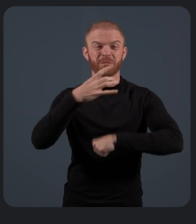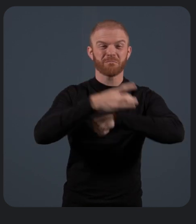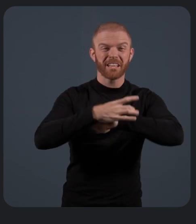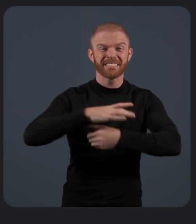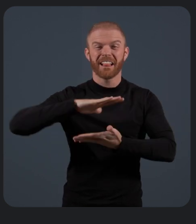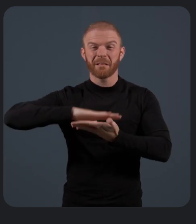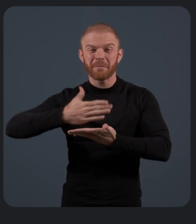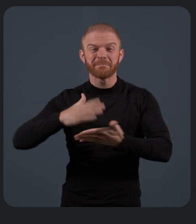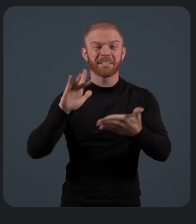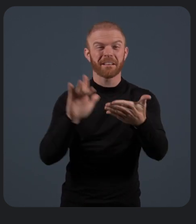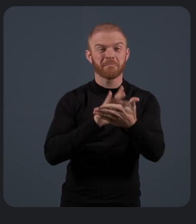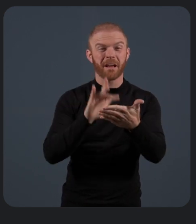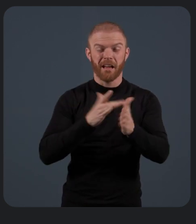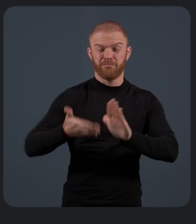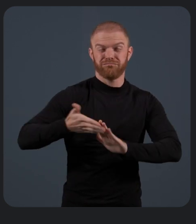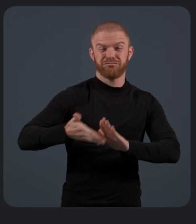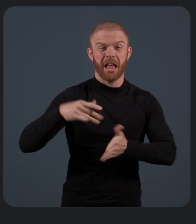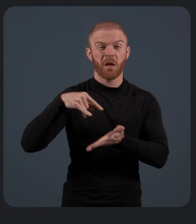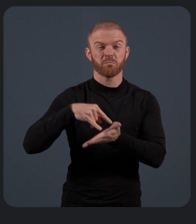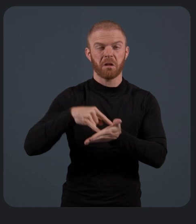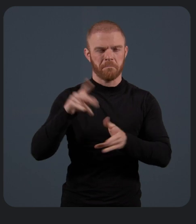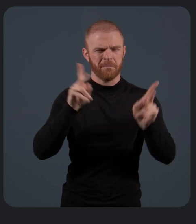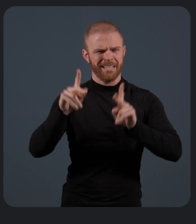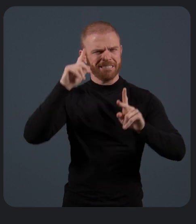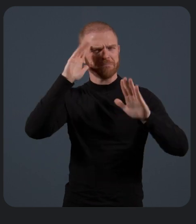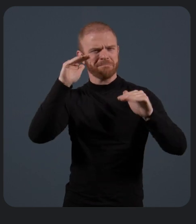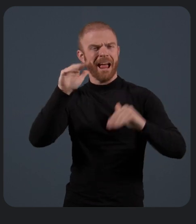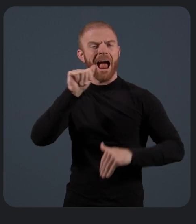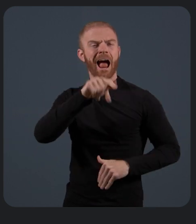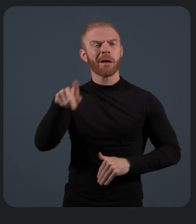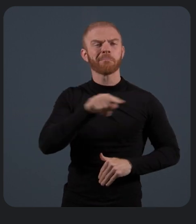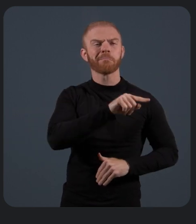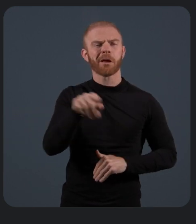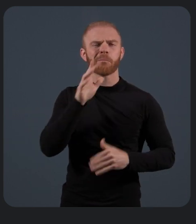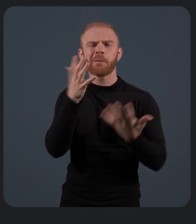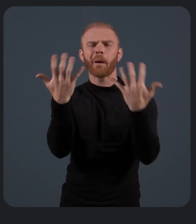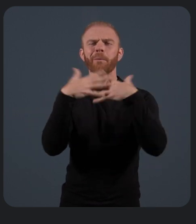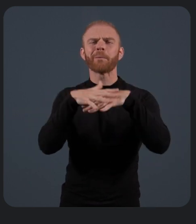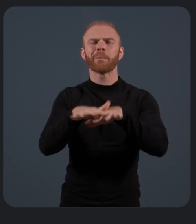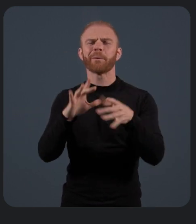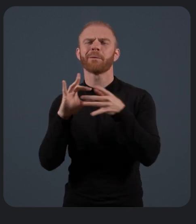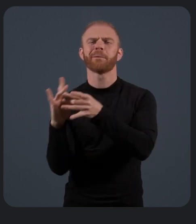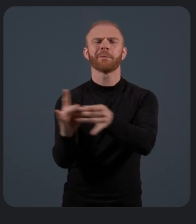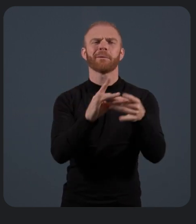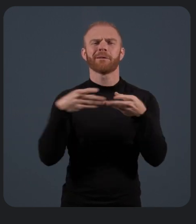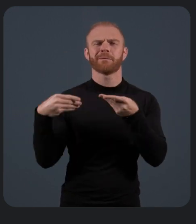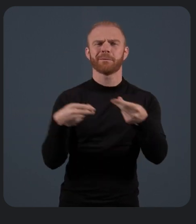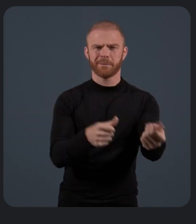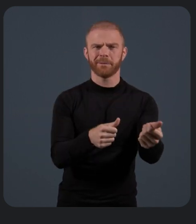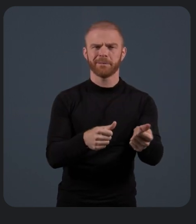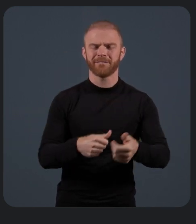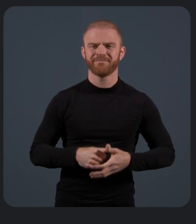and tablets running on Android, people expect apps to work seamlessly across these devices.